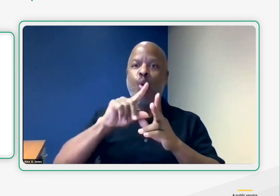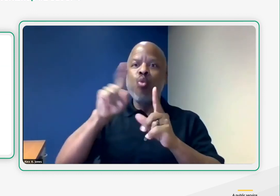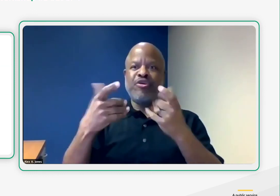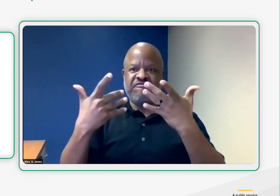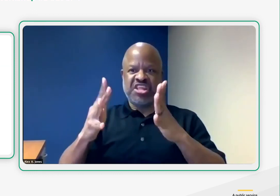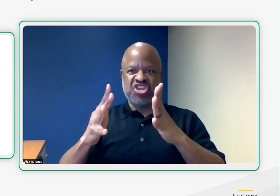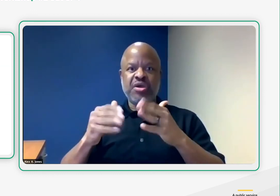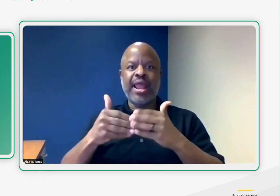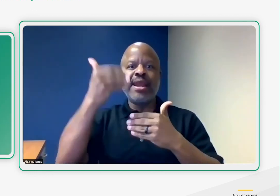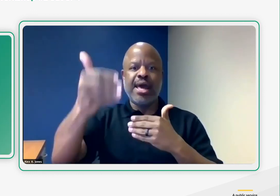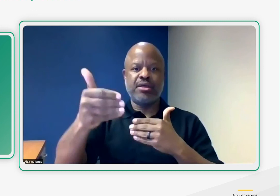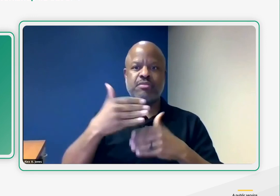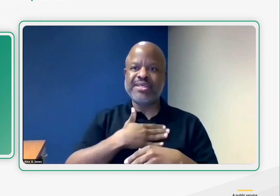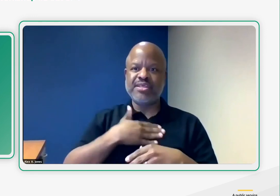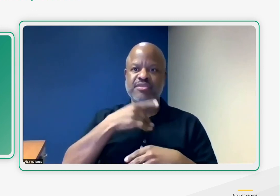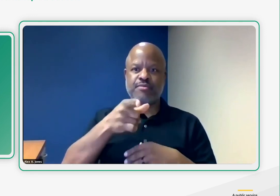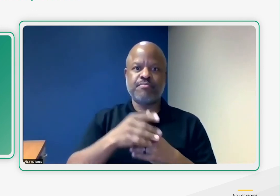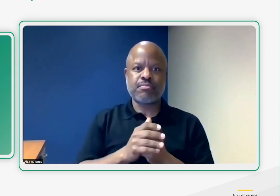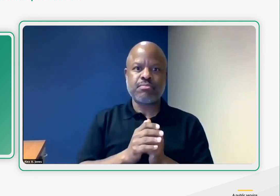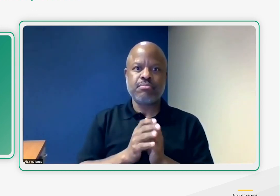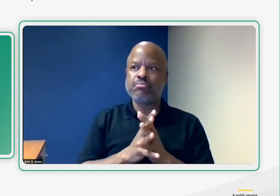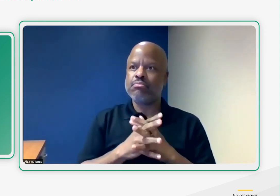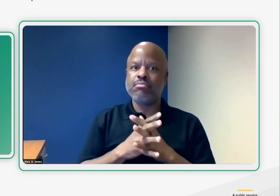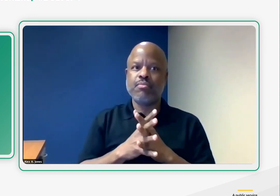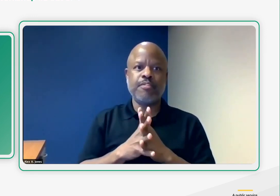All right, we're done with the Q&A. Let's go to the next slide, please.